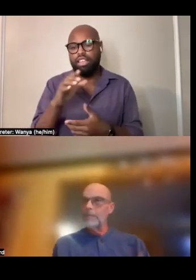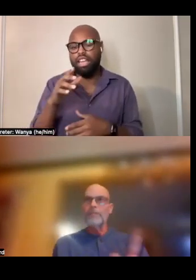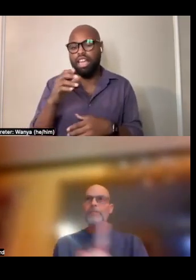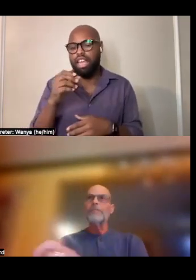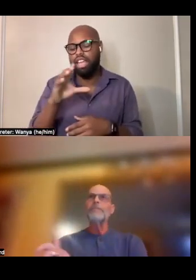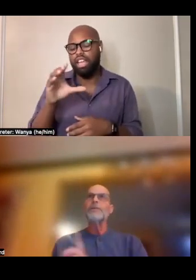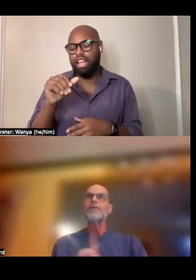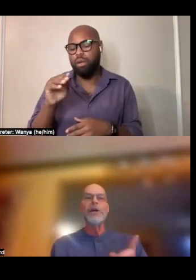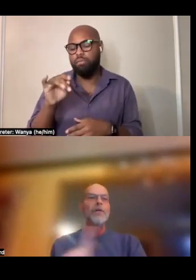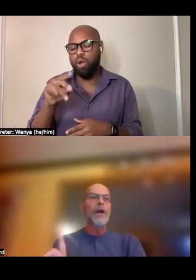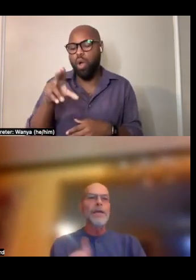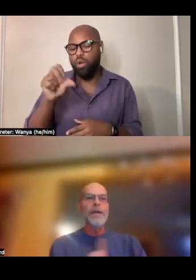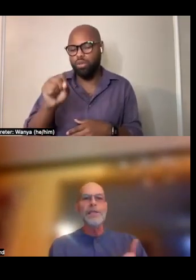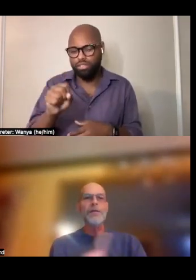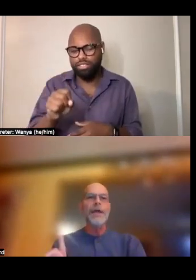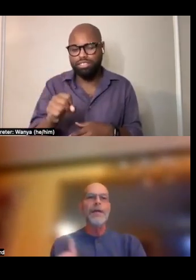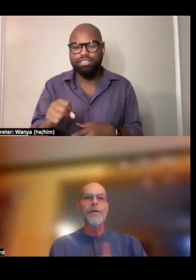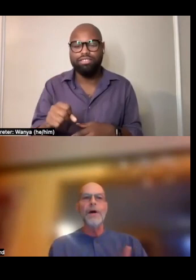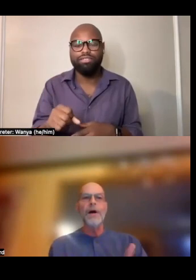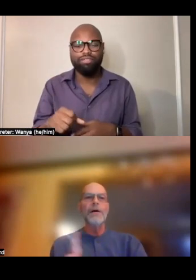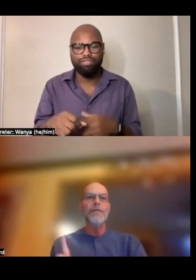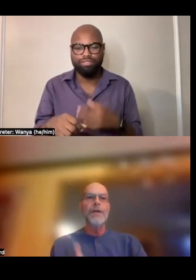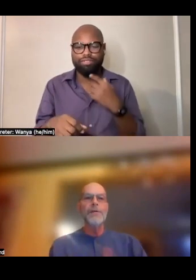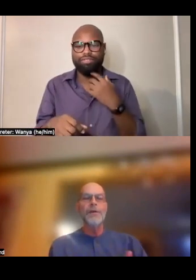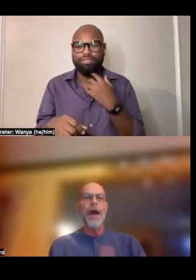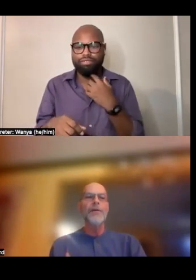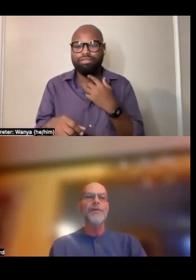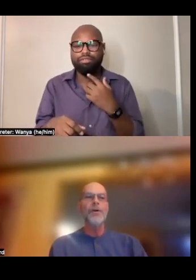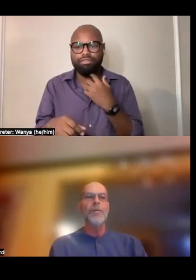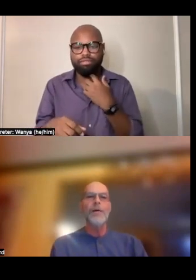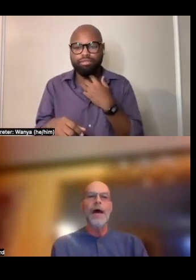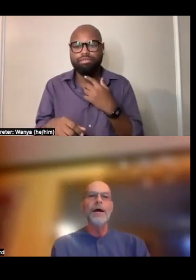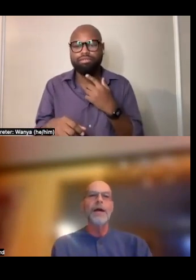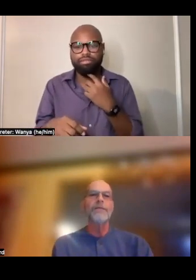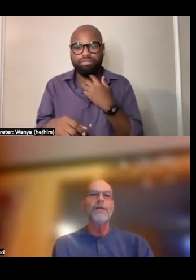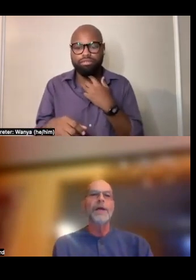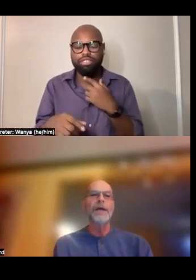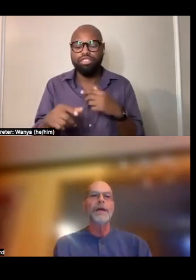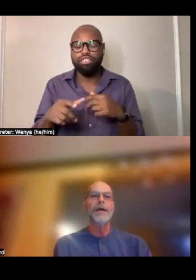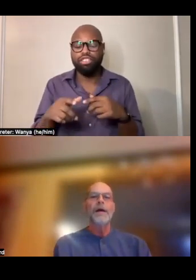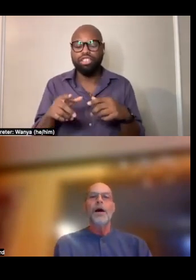turning radius within the bathroom and that kind of a thing.